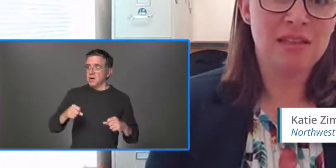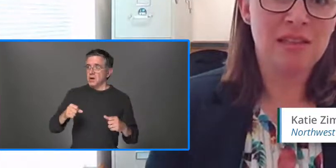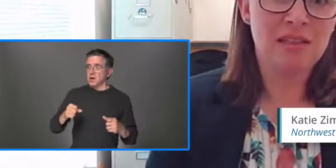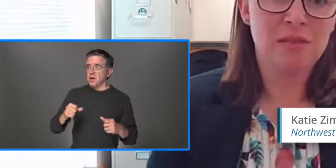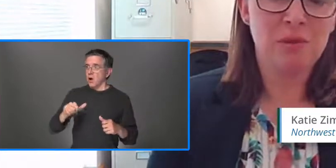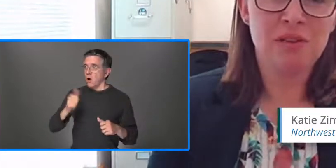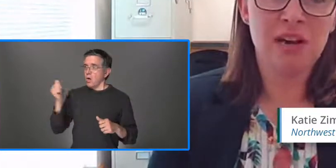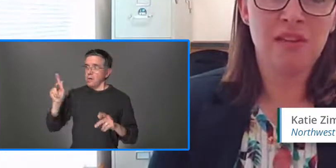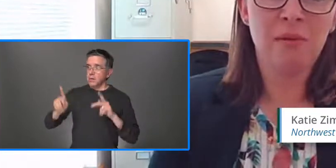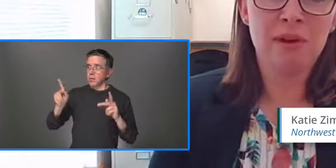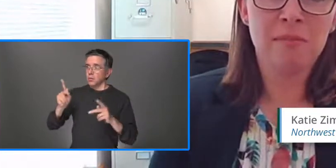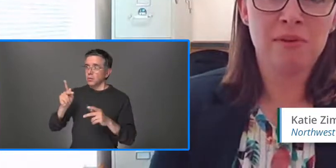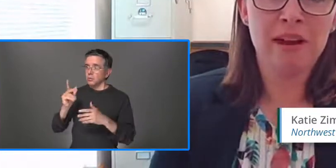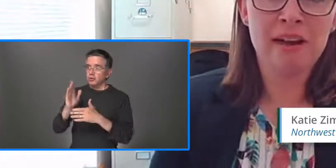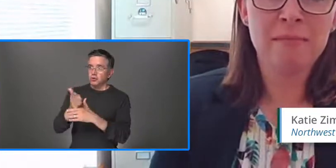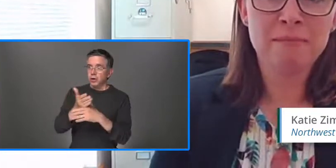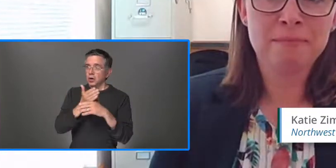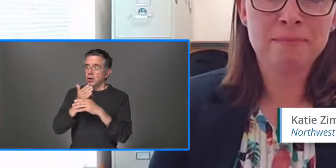that's the most care that we can provide.